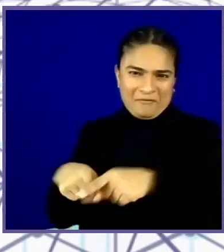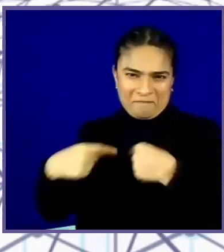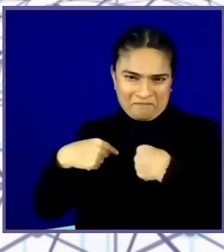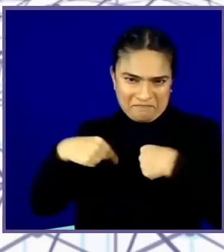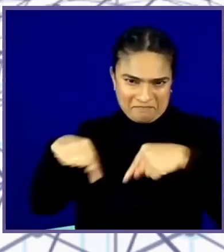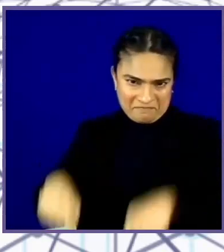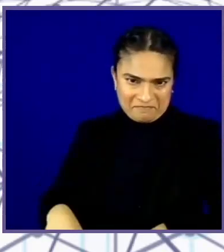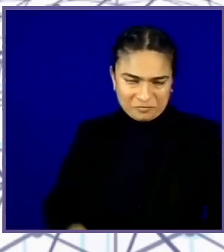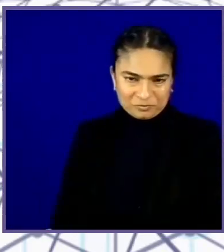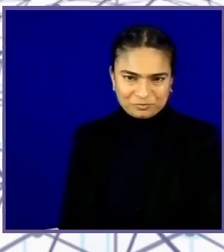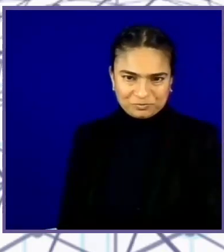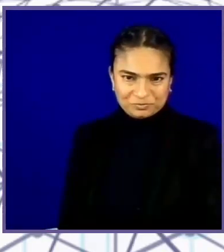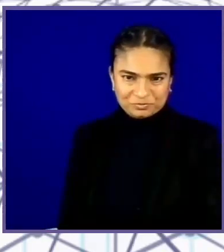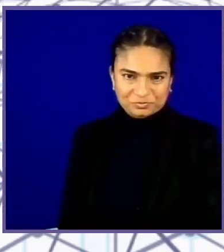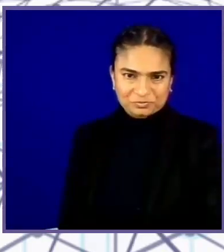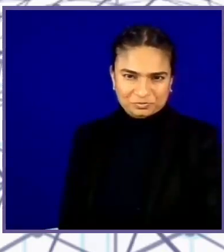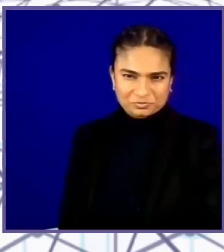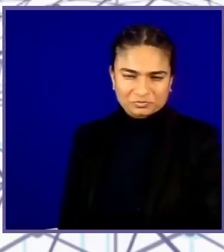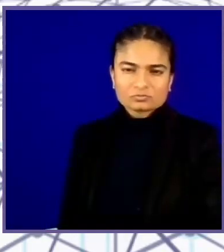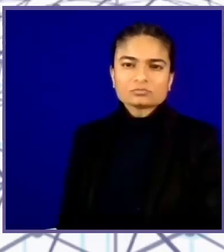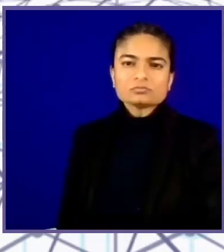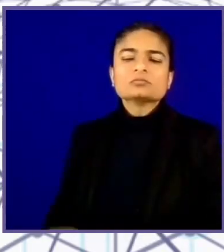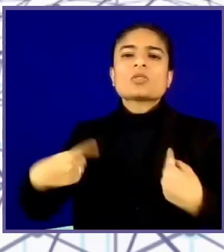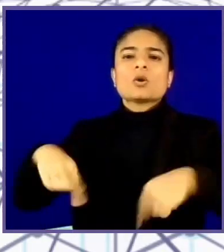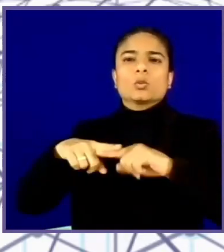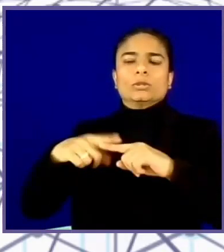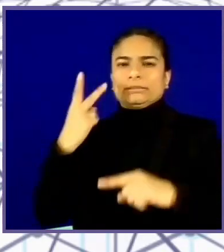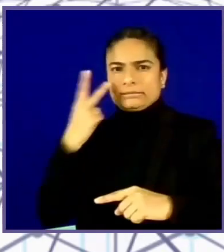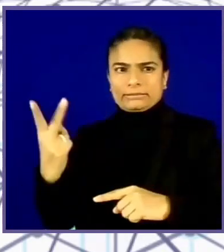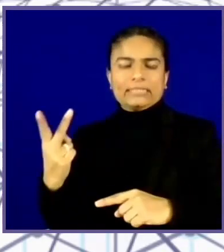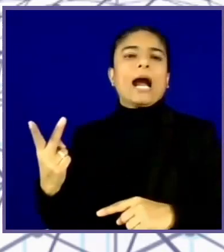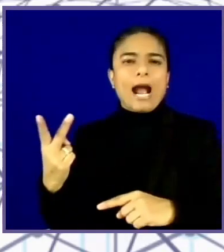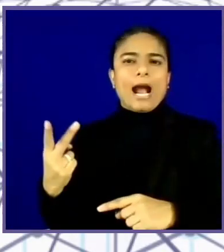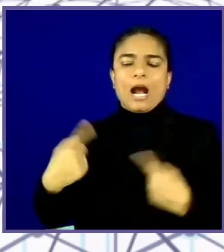issue is with validation and availability of proper resources.